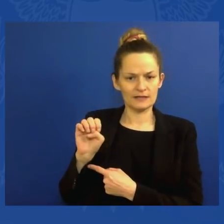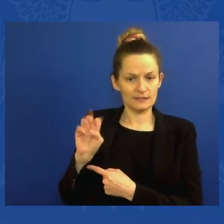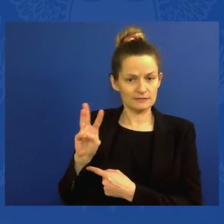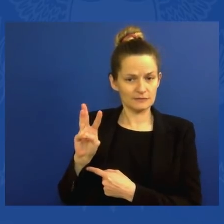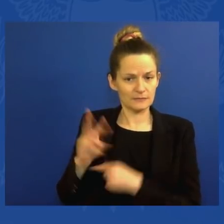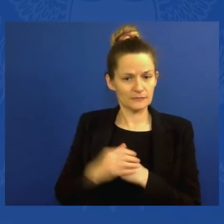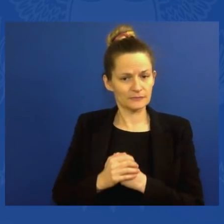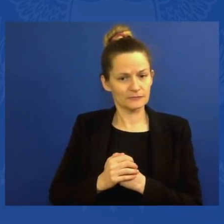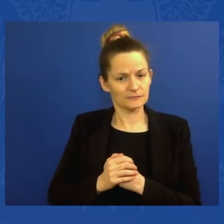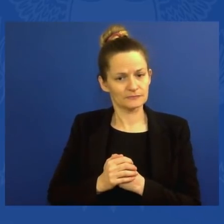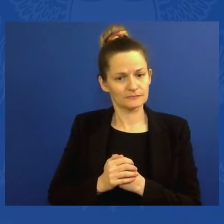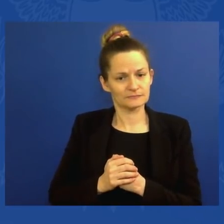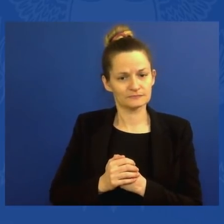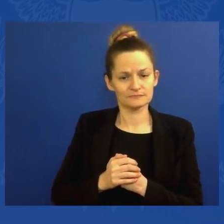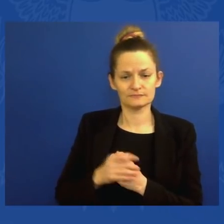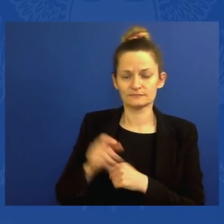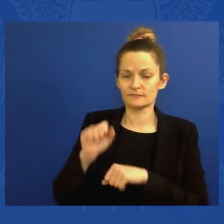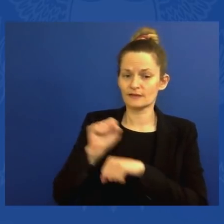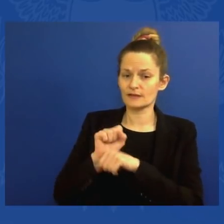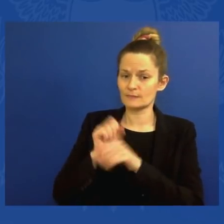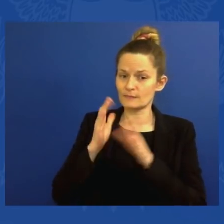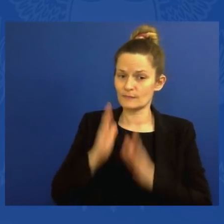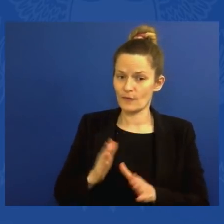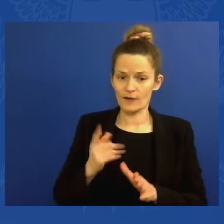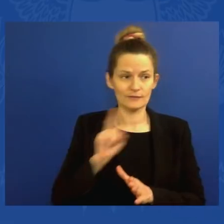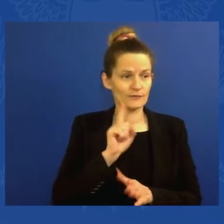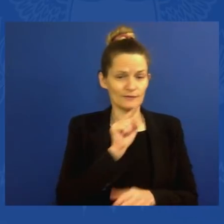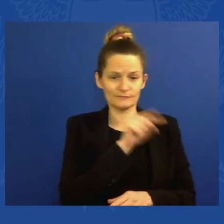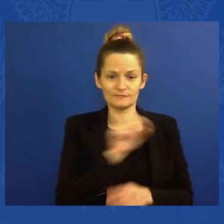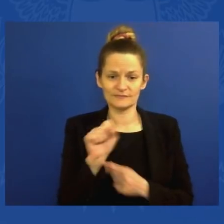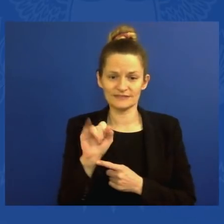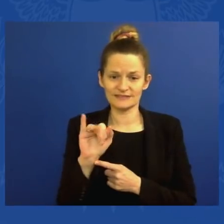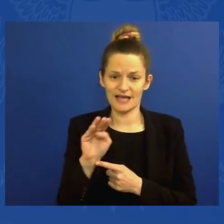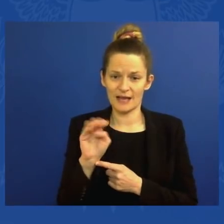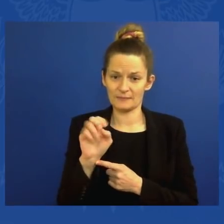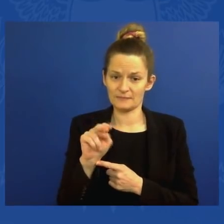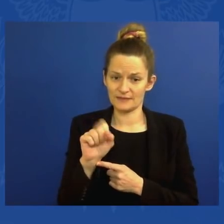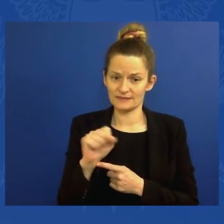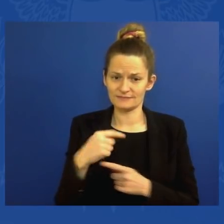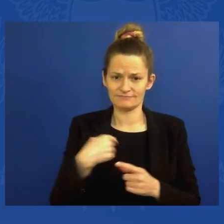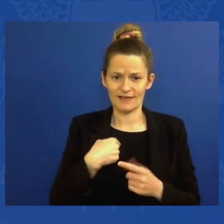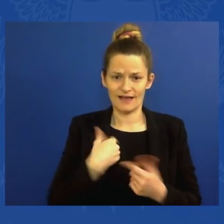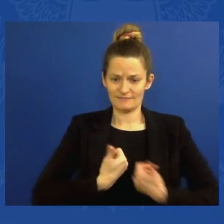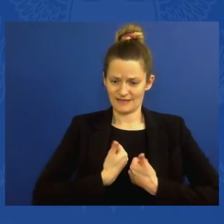and a living embodiment of the American Dream. When my parents fled communist Vietnam with nothing